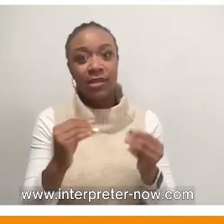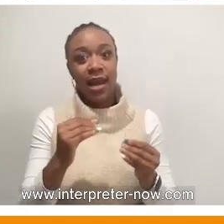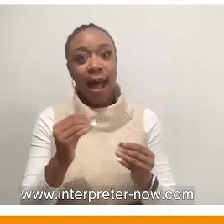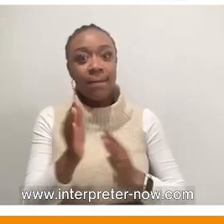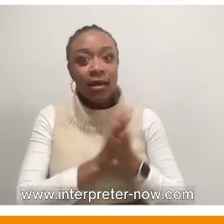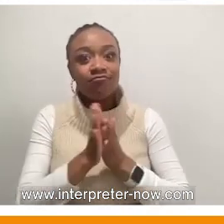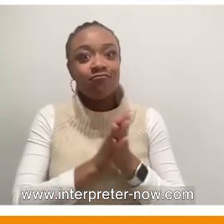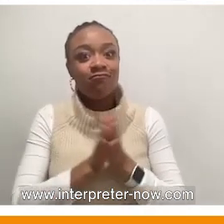really passionate about telling.